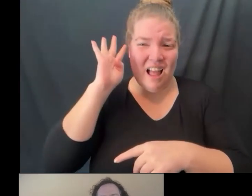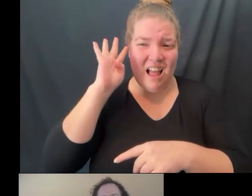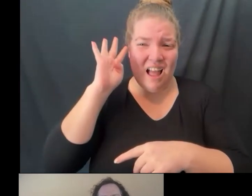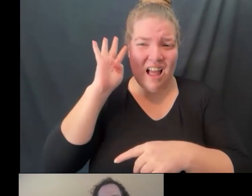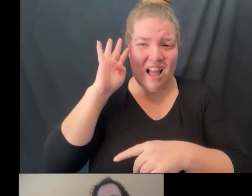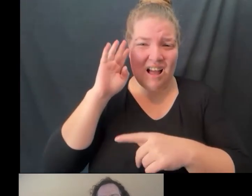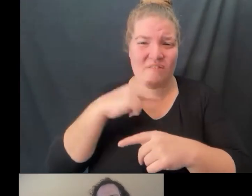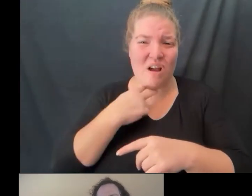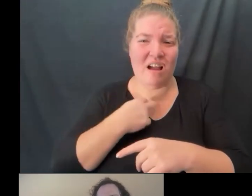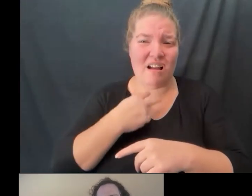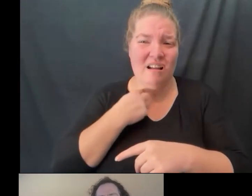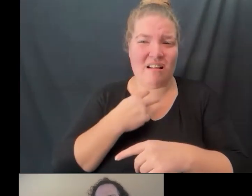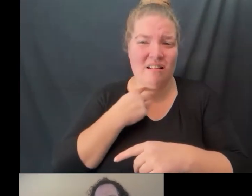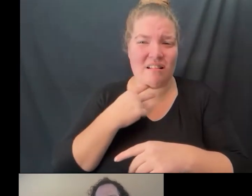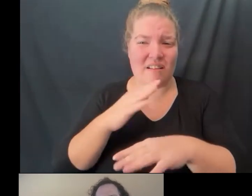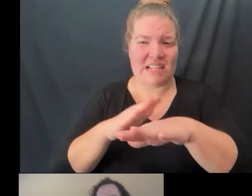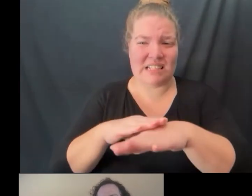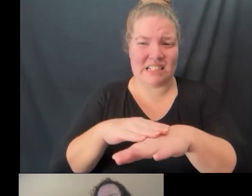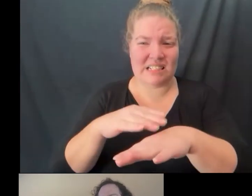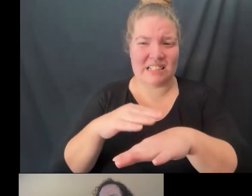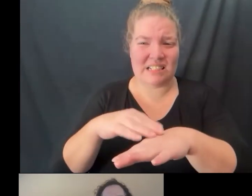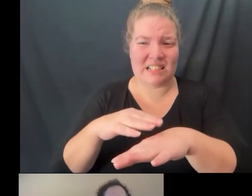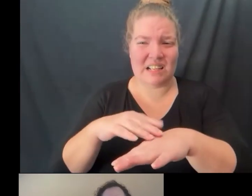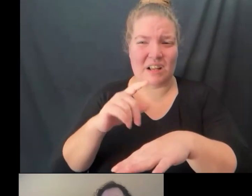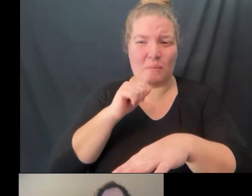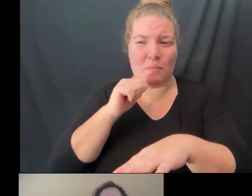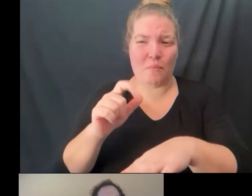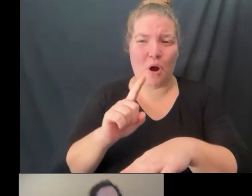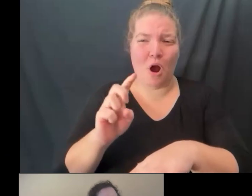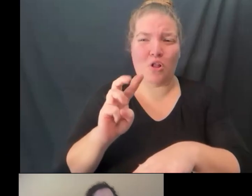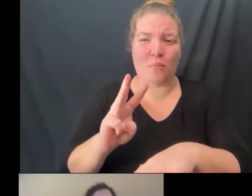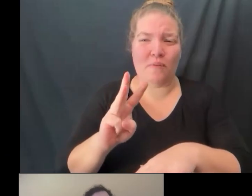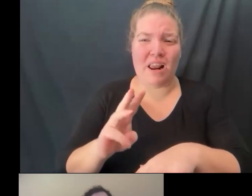So W, WCAG. WCAG. What you never want to be saying is W-CAG.